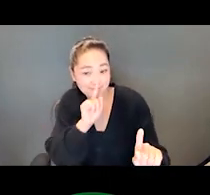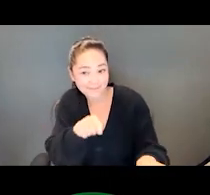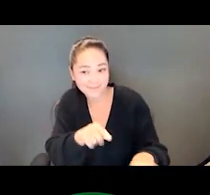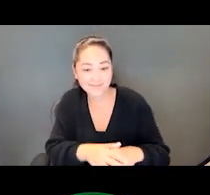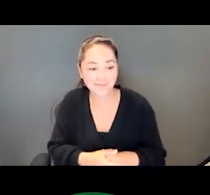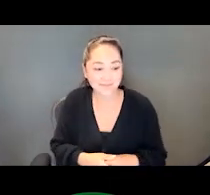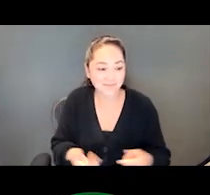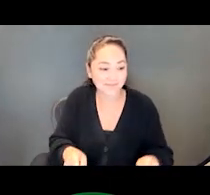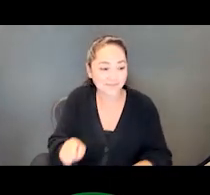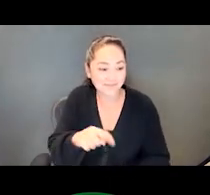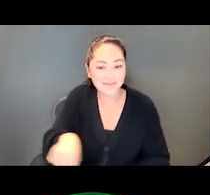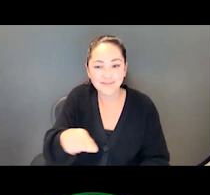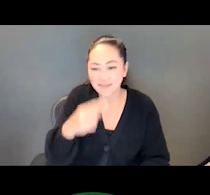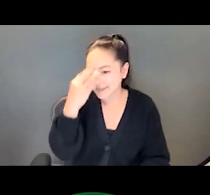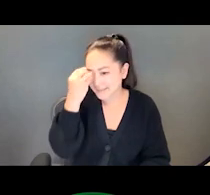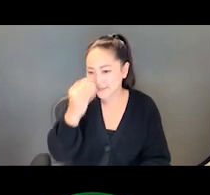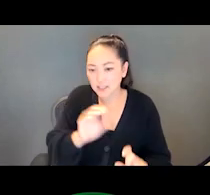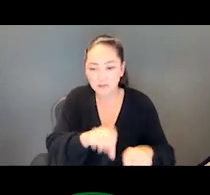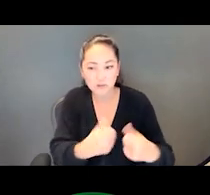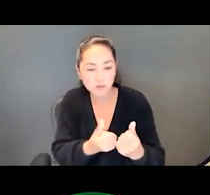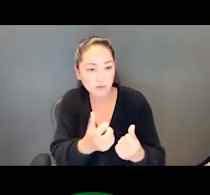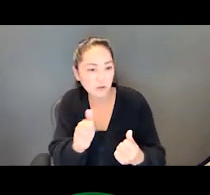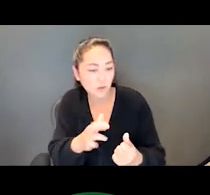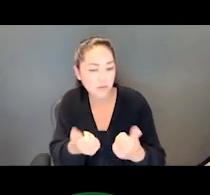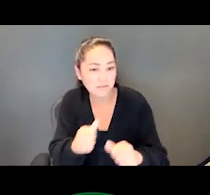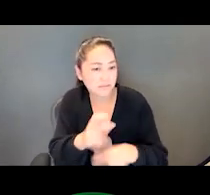the most memorable solutions you remember from the conference?